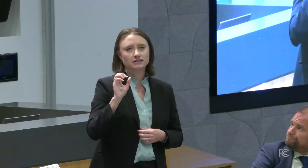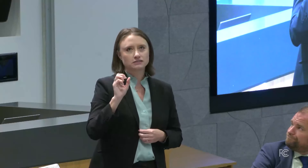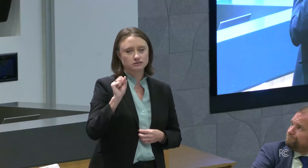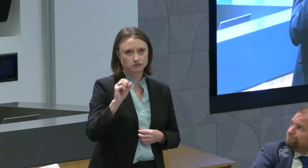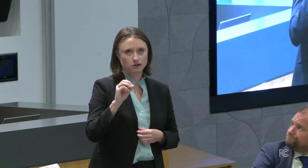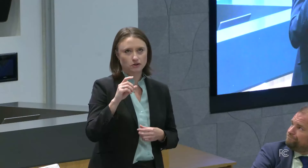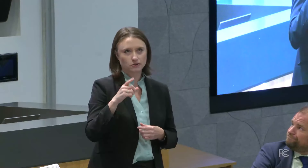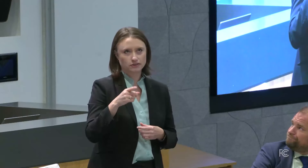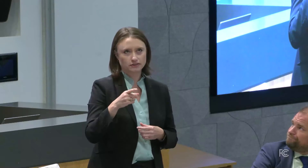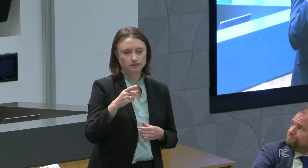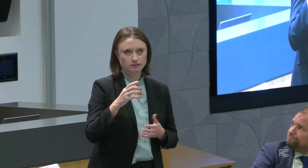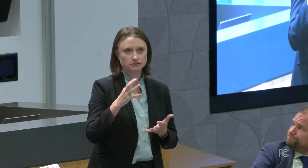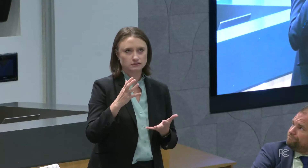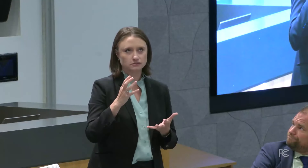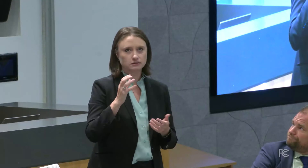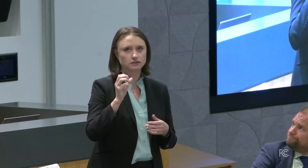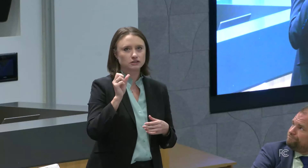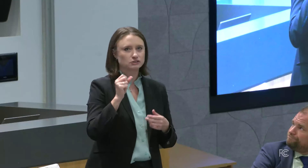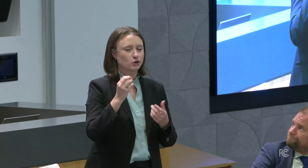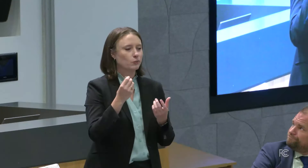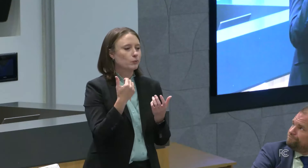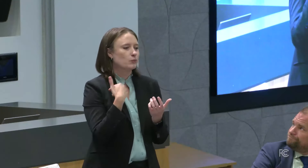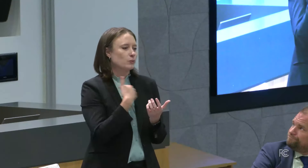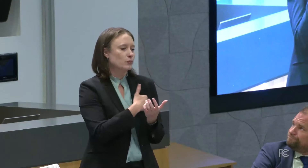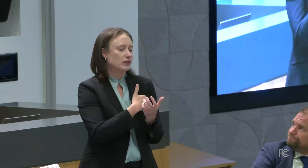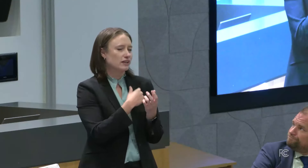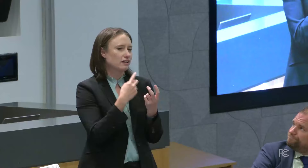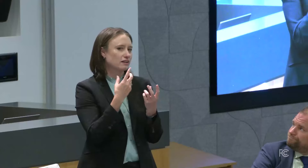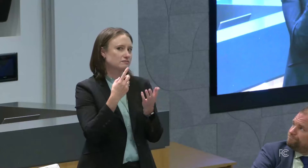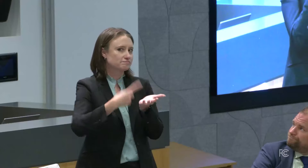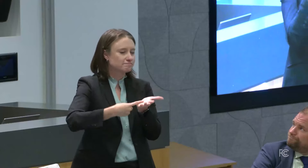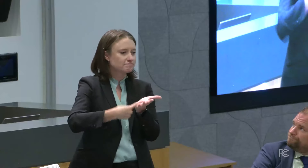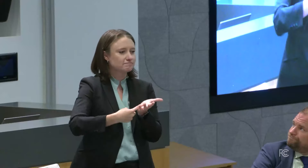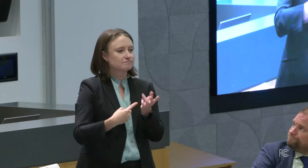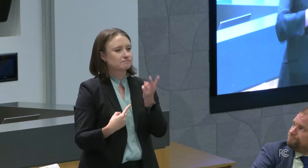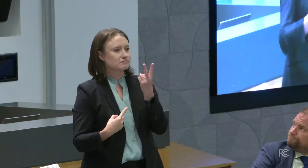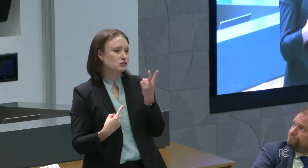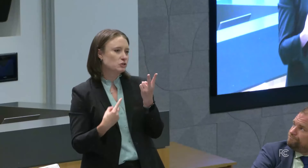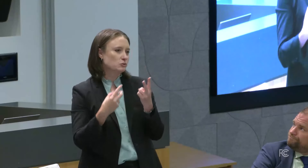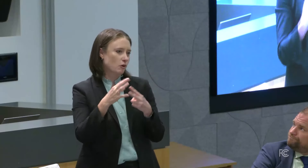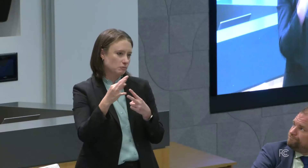PREVIOUS PANEL WE HAD TTYS AND THEY THOUGHT THAT WAS SUFFICIENT SO THERE WAS DEFINITELY A LEARNING CURVE FOR U.S. AGING WHEN IT CAME TO DVC.